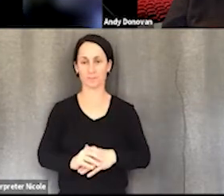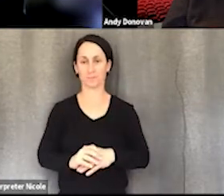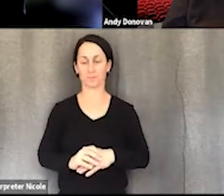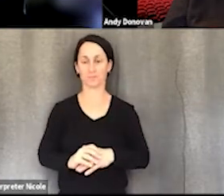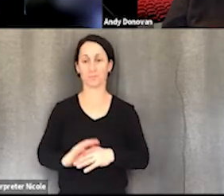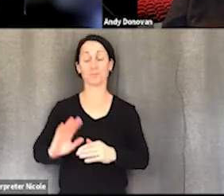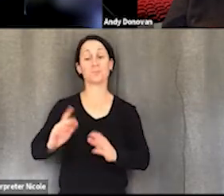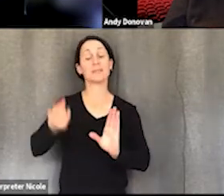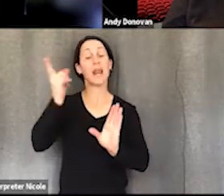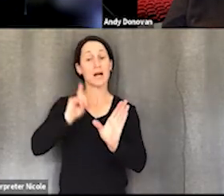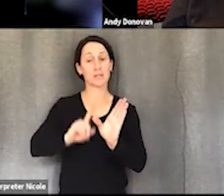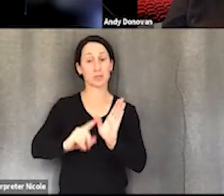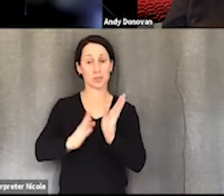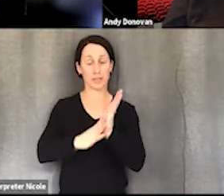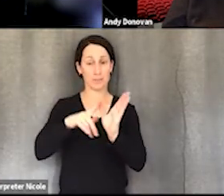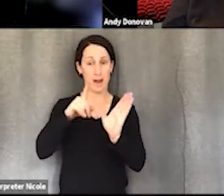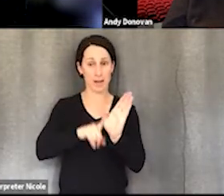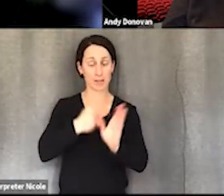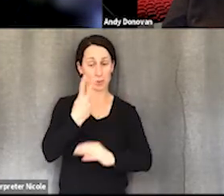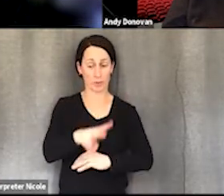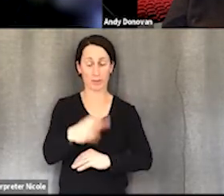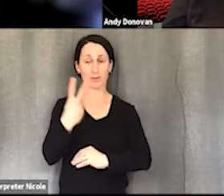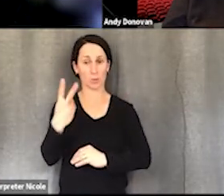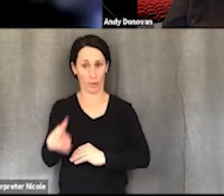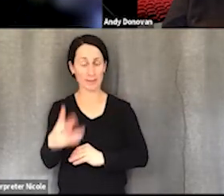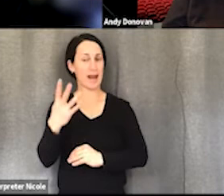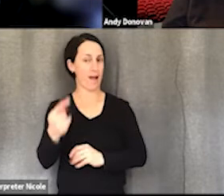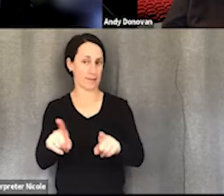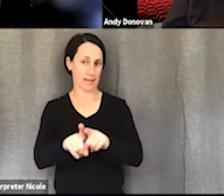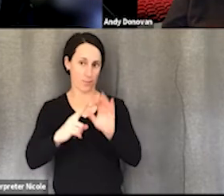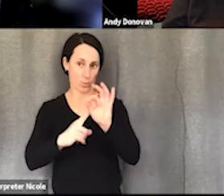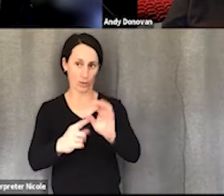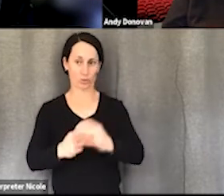So, on the screen you can see in the red, we are got the most recent